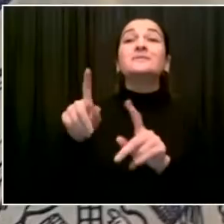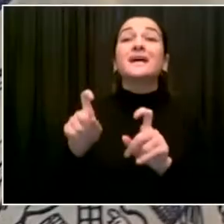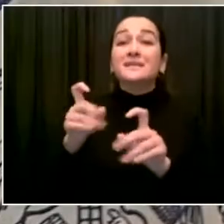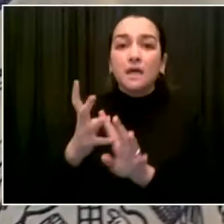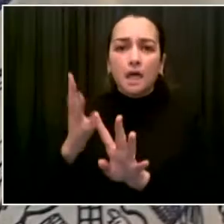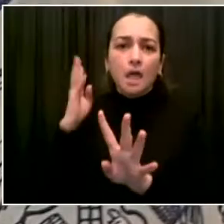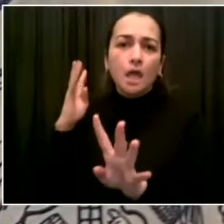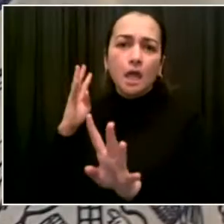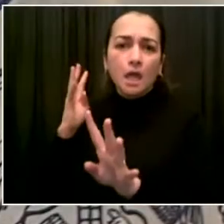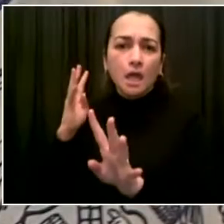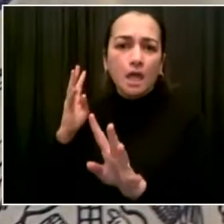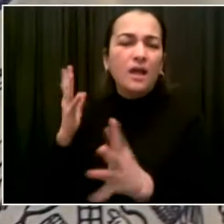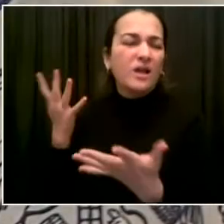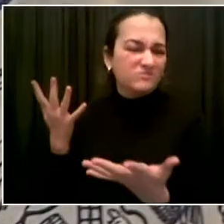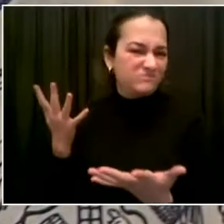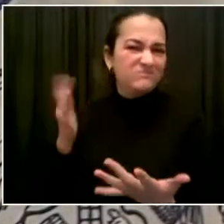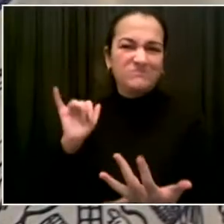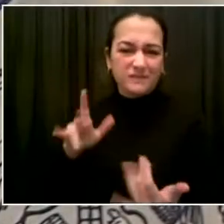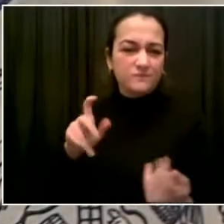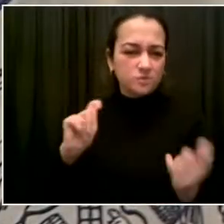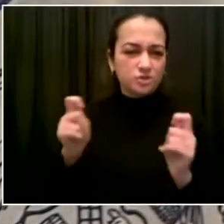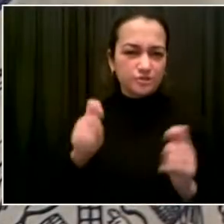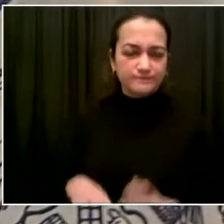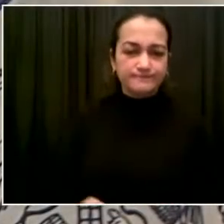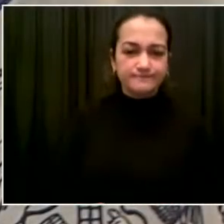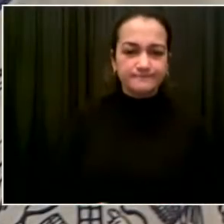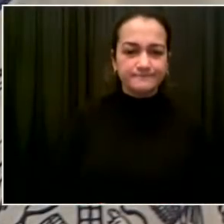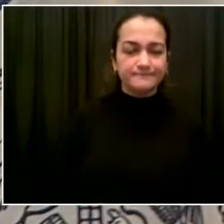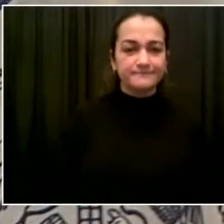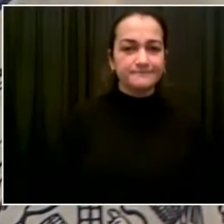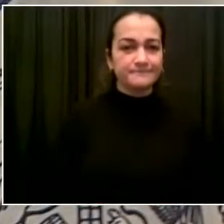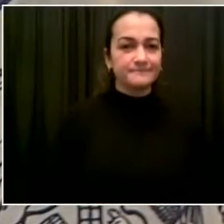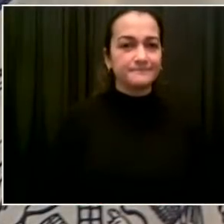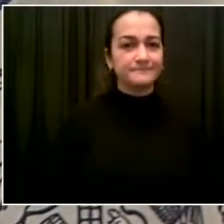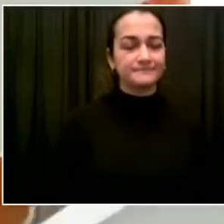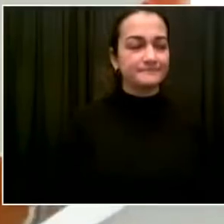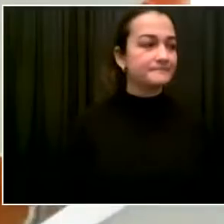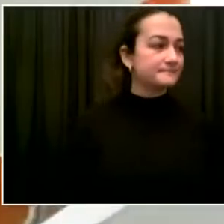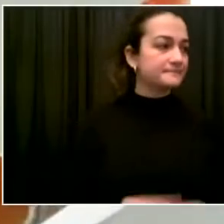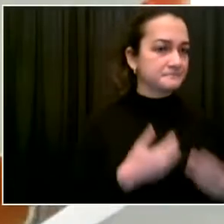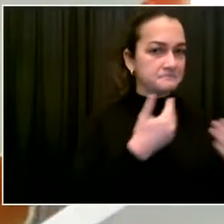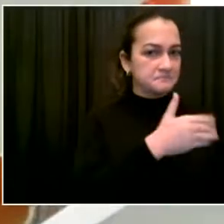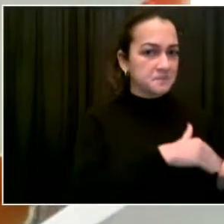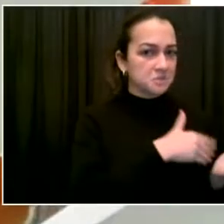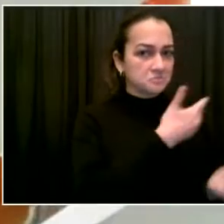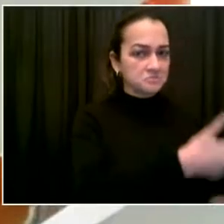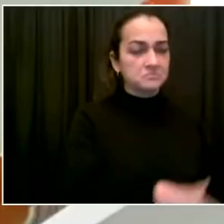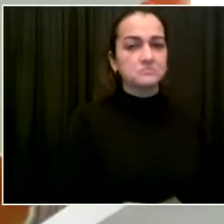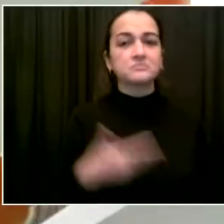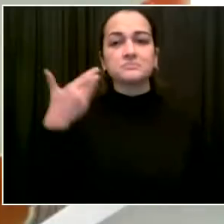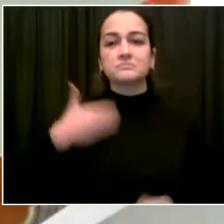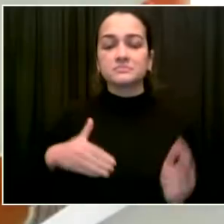TURN TO DR. LONG FOR MORE INFORMATION ABOUT OUR PROCESS . THANK YOU.